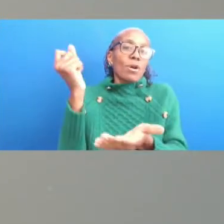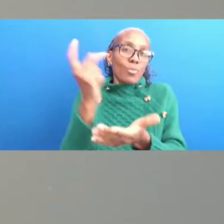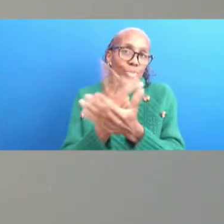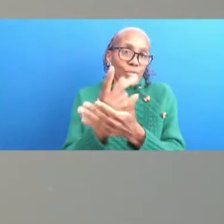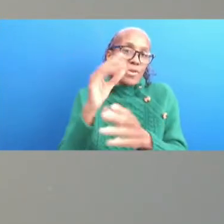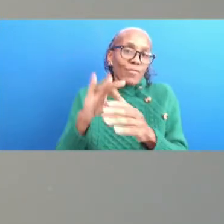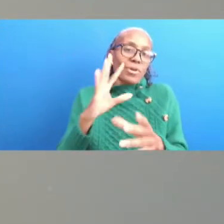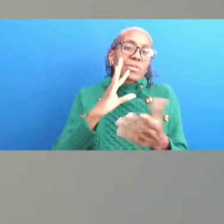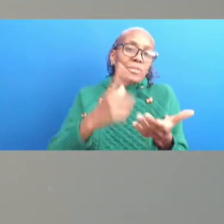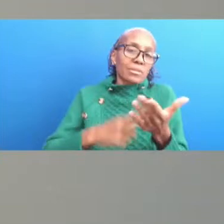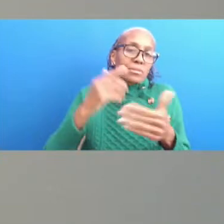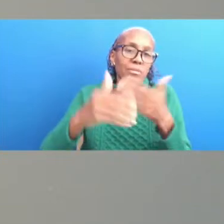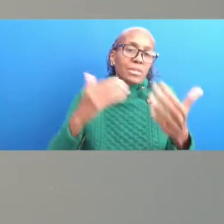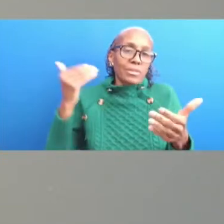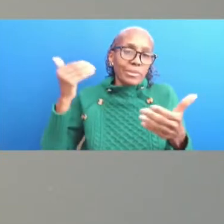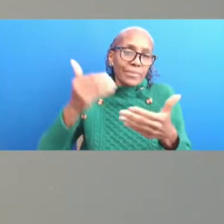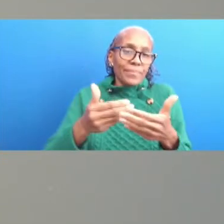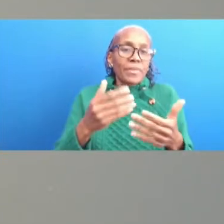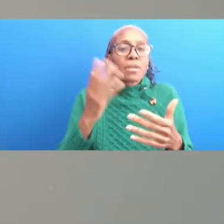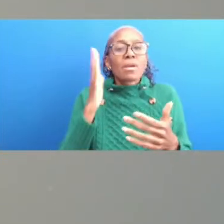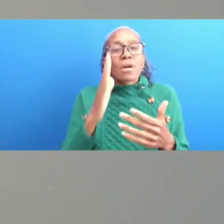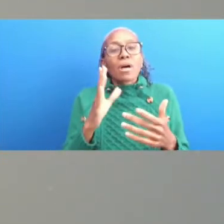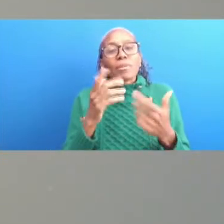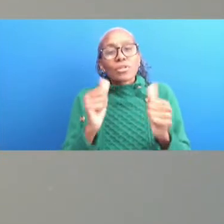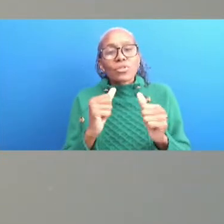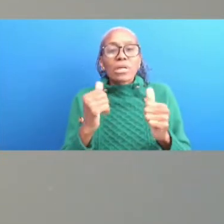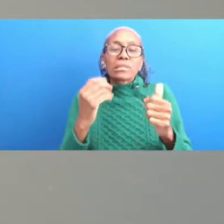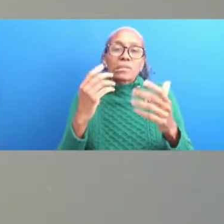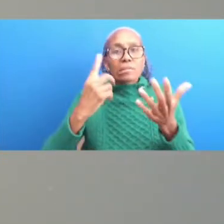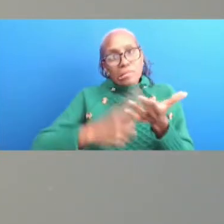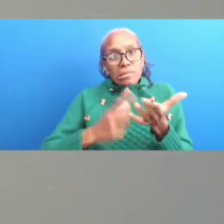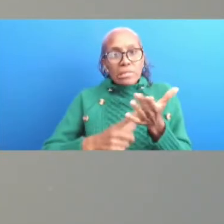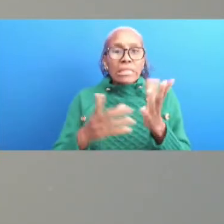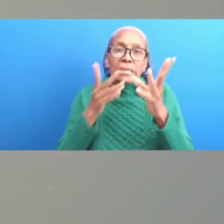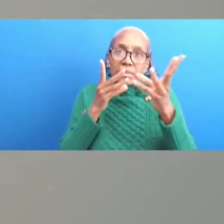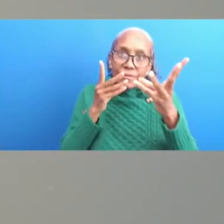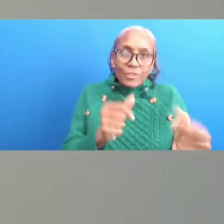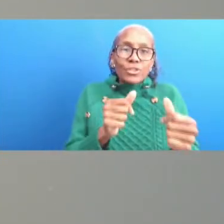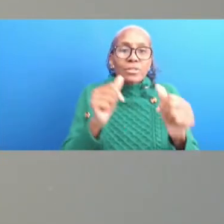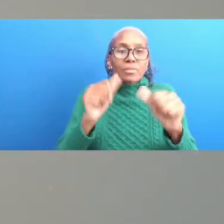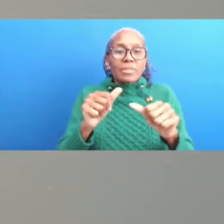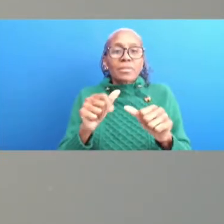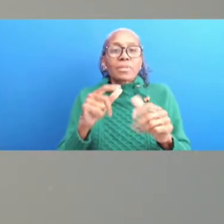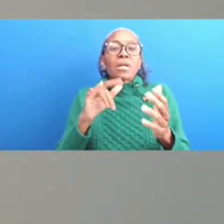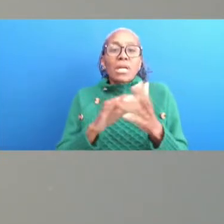REGULAR MEETING AGENDA FOR CONSIDERATION FOR APPROVAL AND I'LL TALK ABOUT THE PROCESS AS